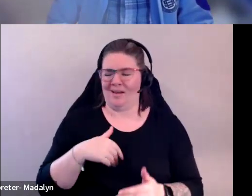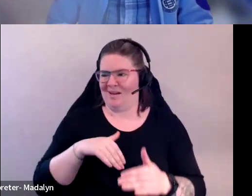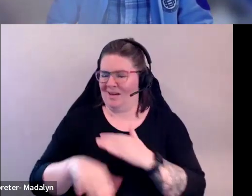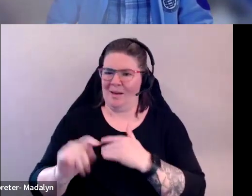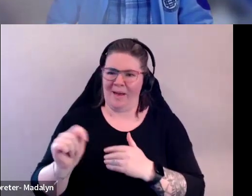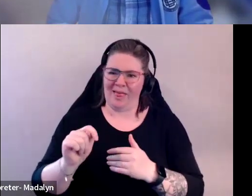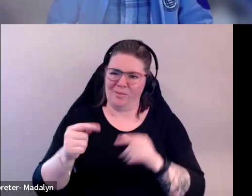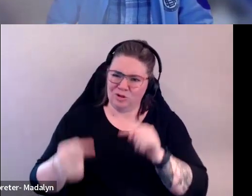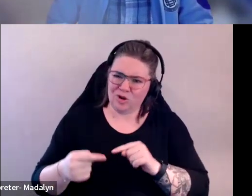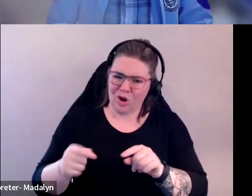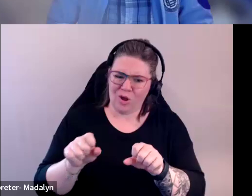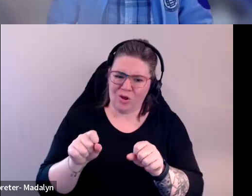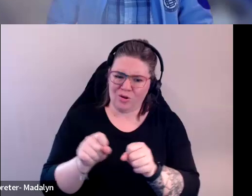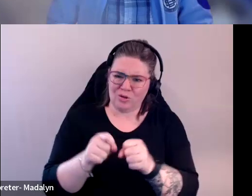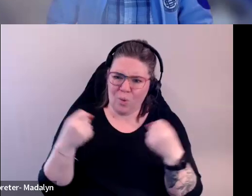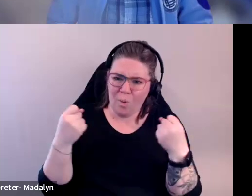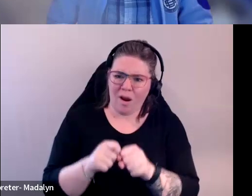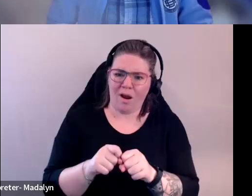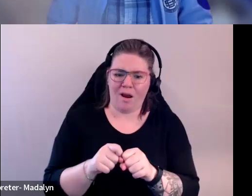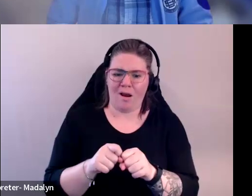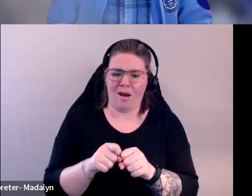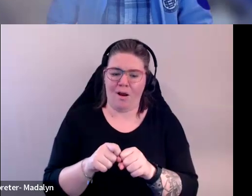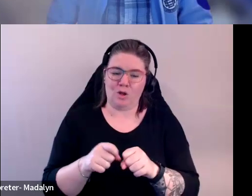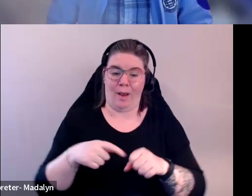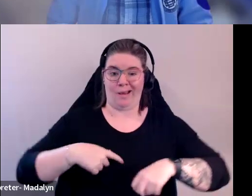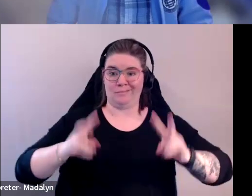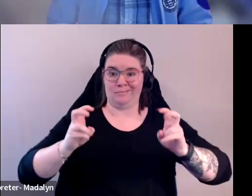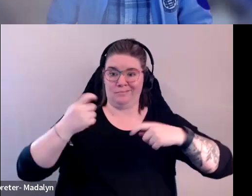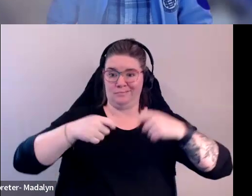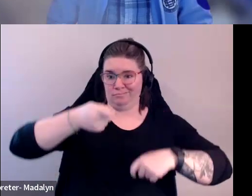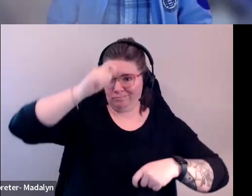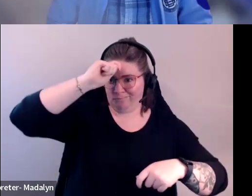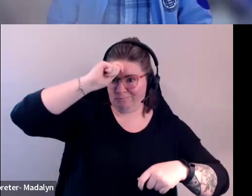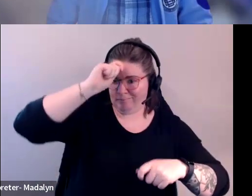Don Posh: put on my independent living cap and said, Wait a minute. That's not right.